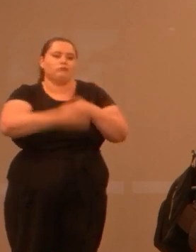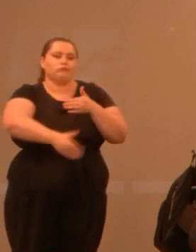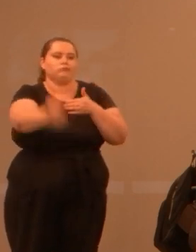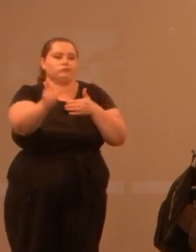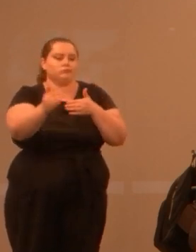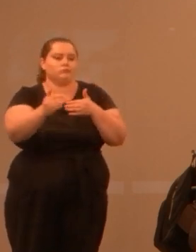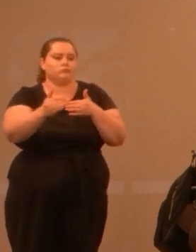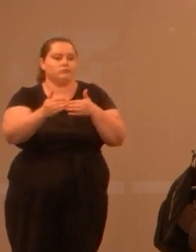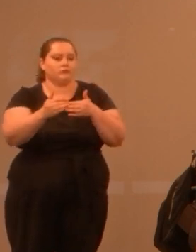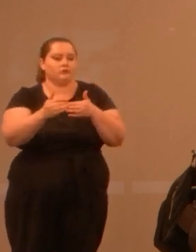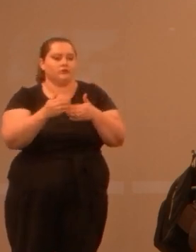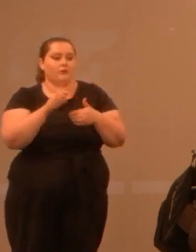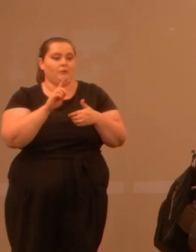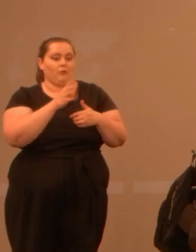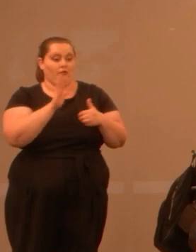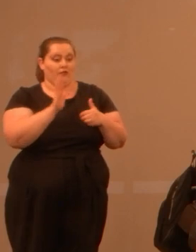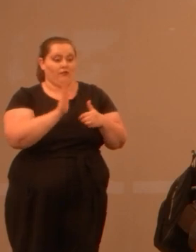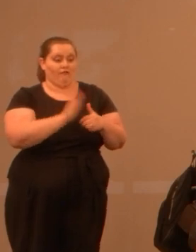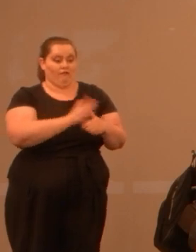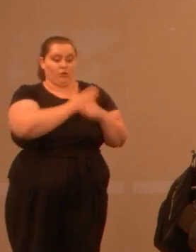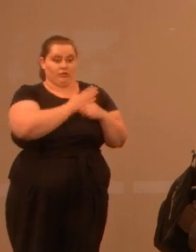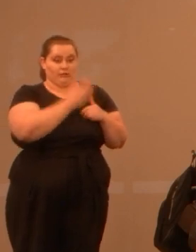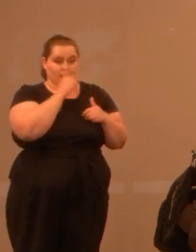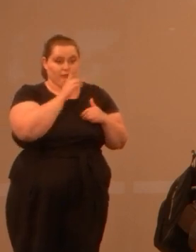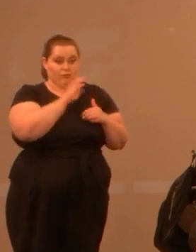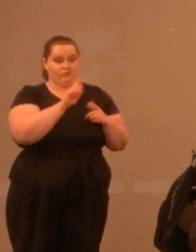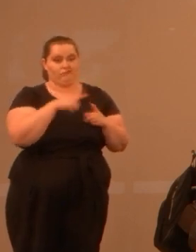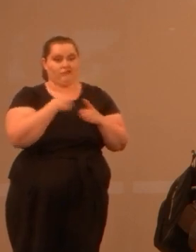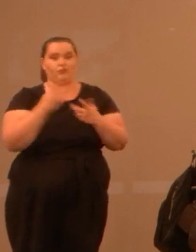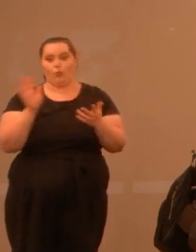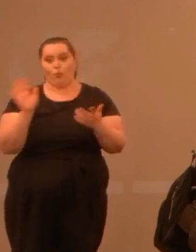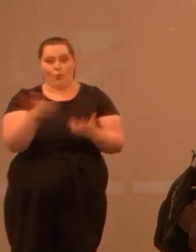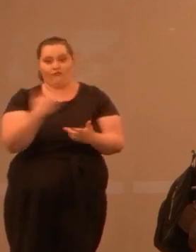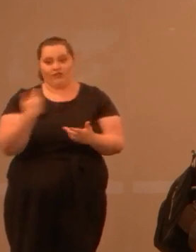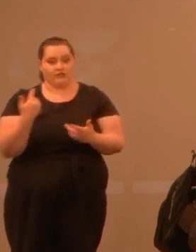First Nations people and for all of us as we move together forward.